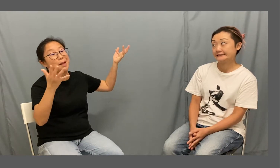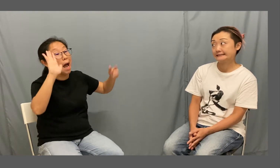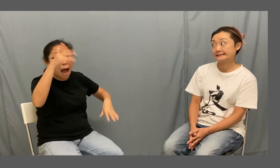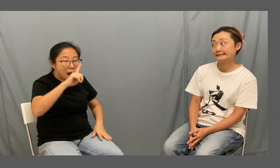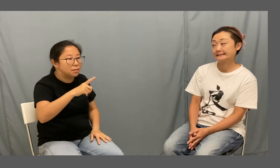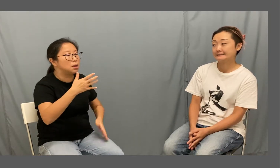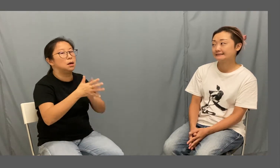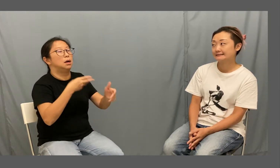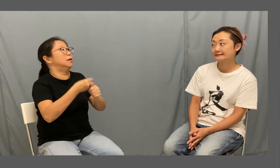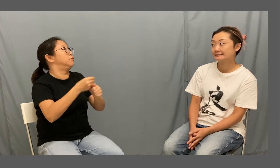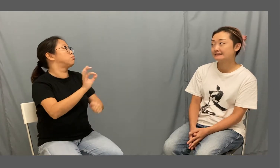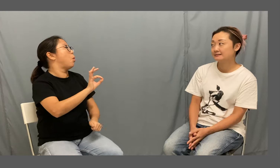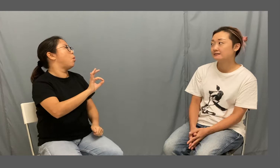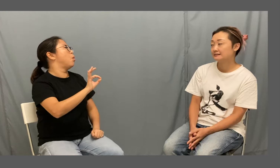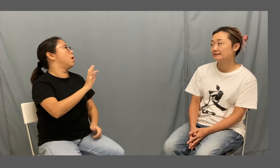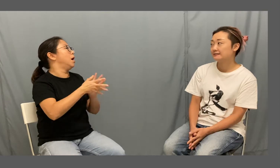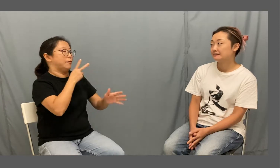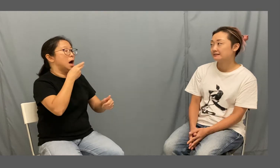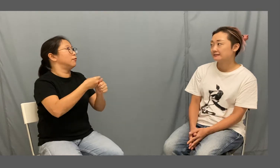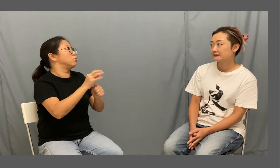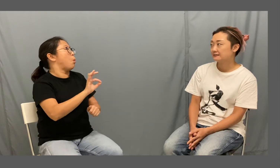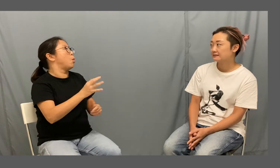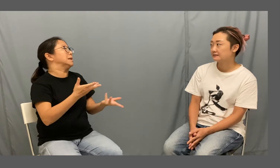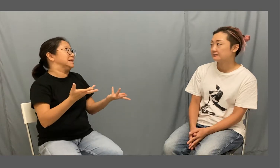due to lack of training